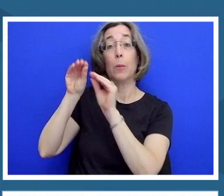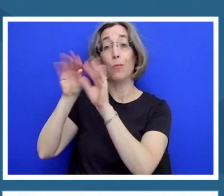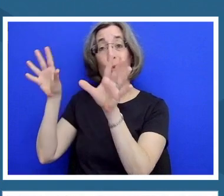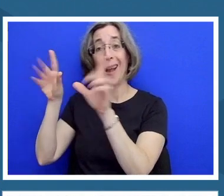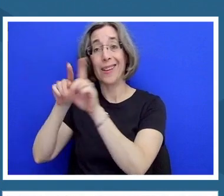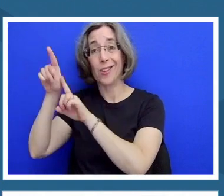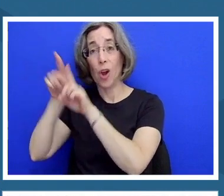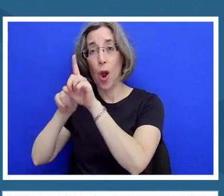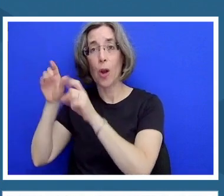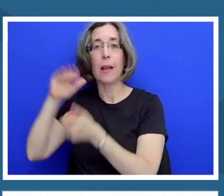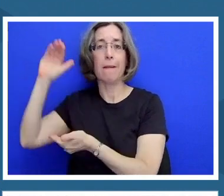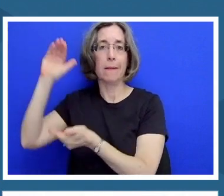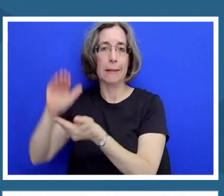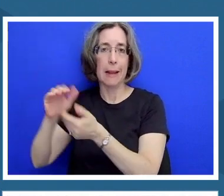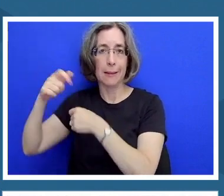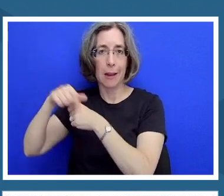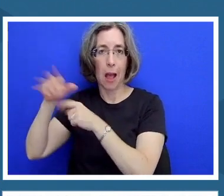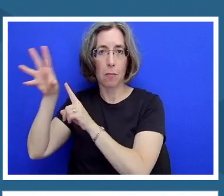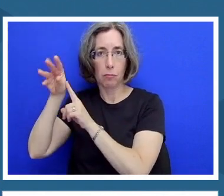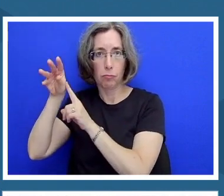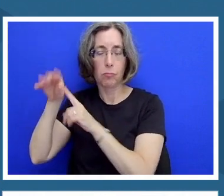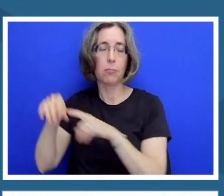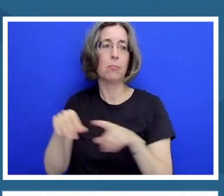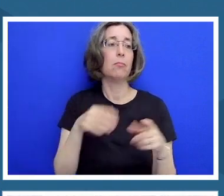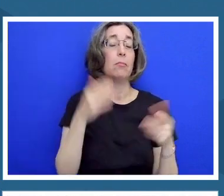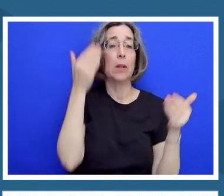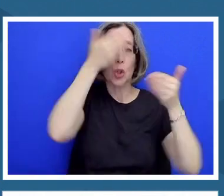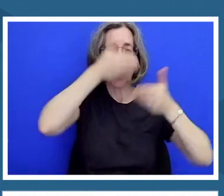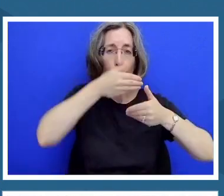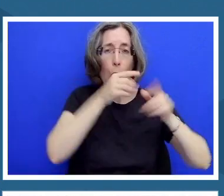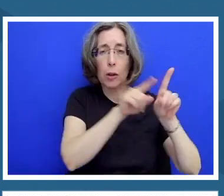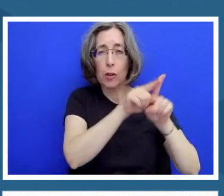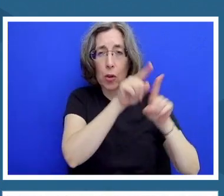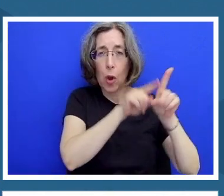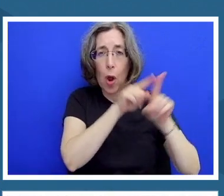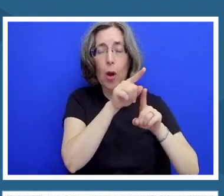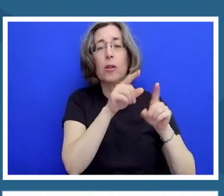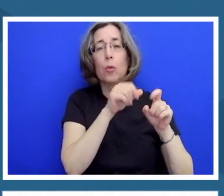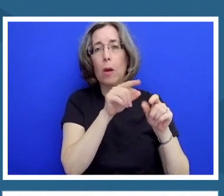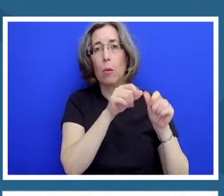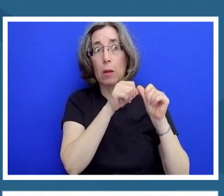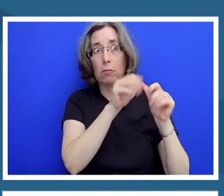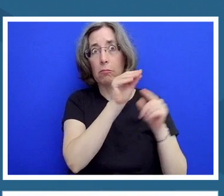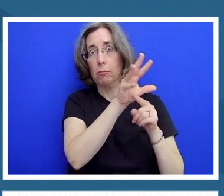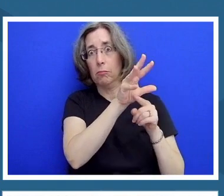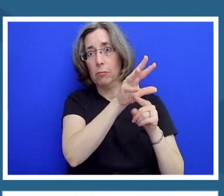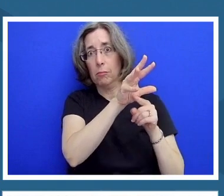host stars of a planet you have a longer